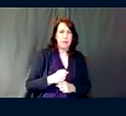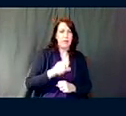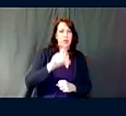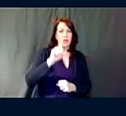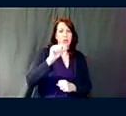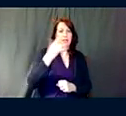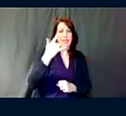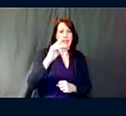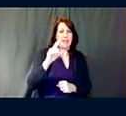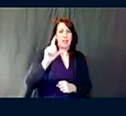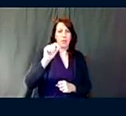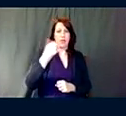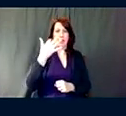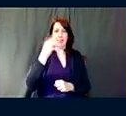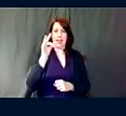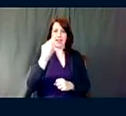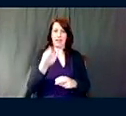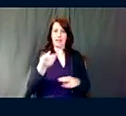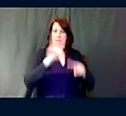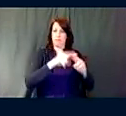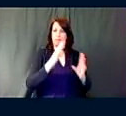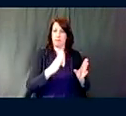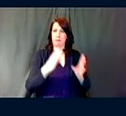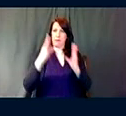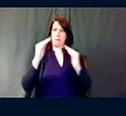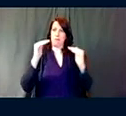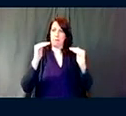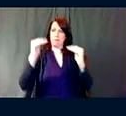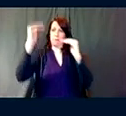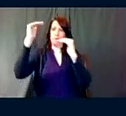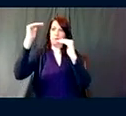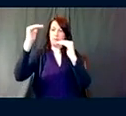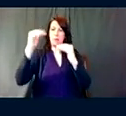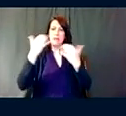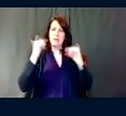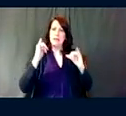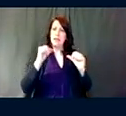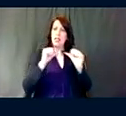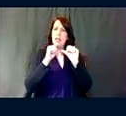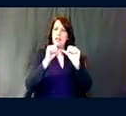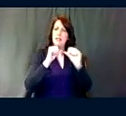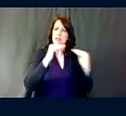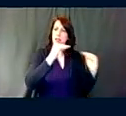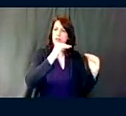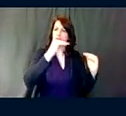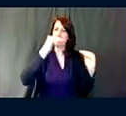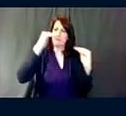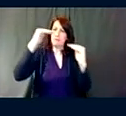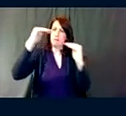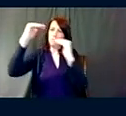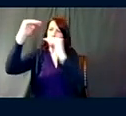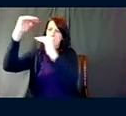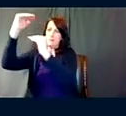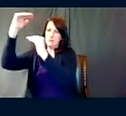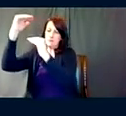GOOD BUMP FROM 2018 TO 2019, AS